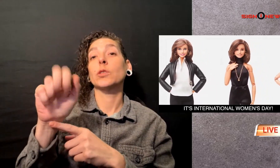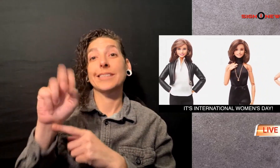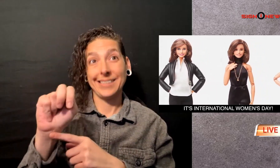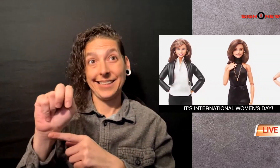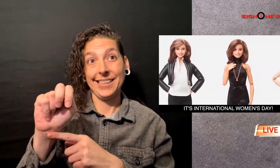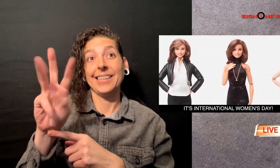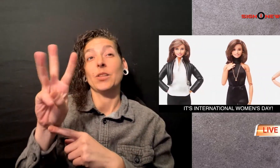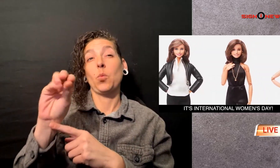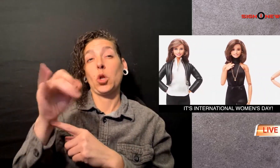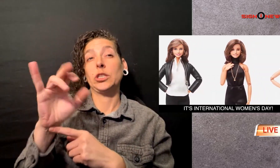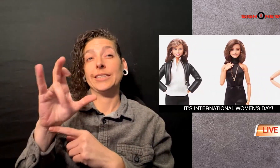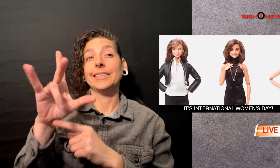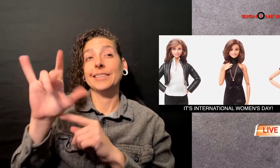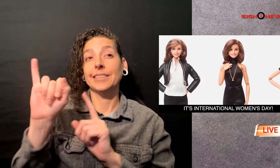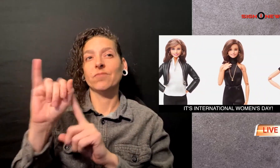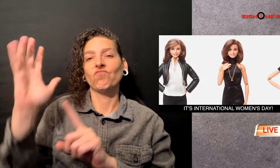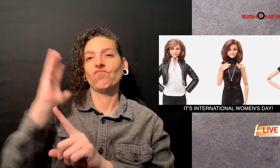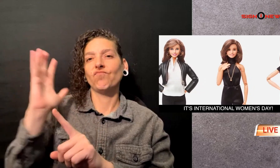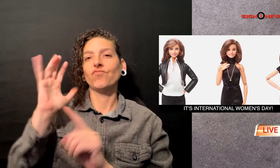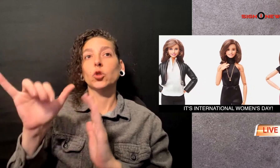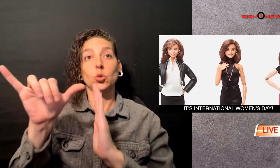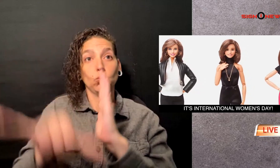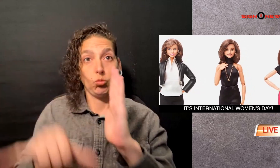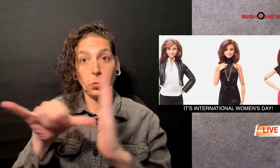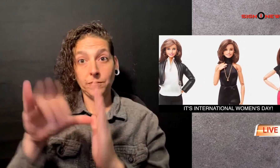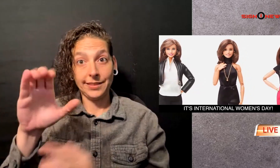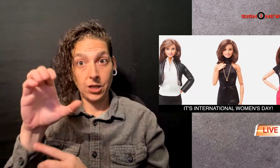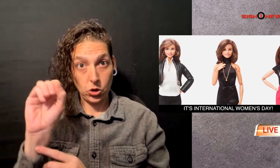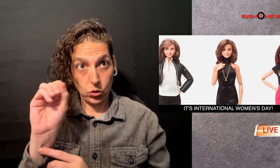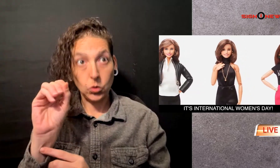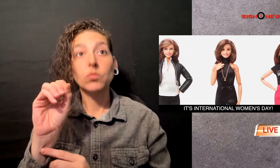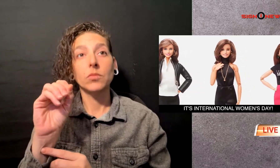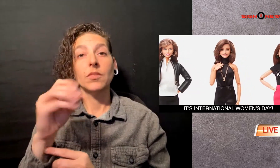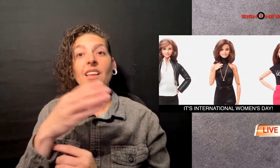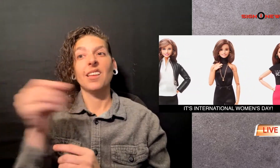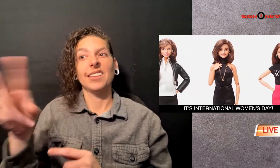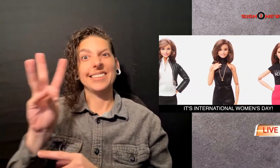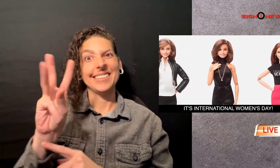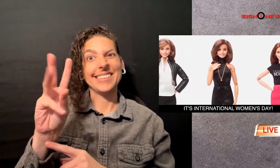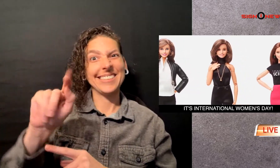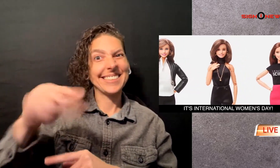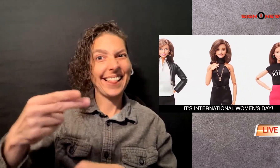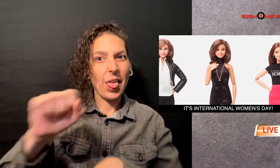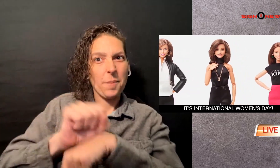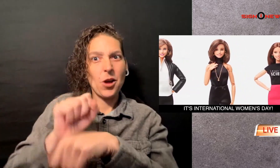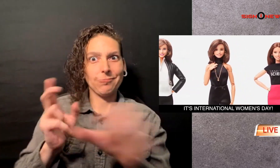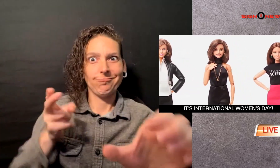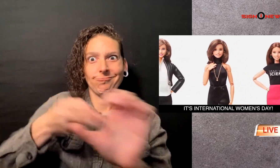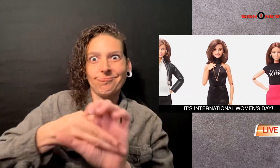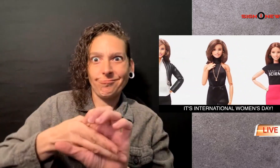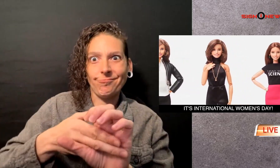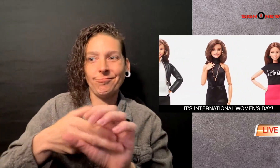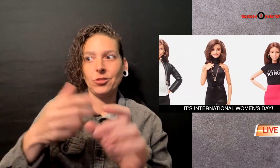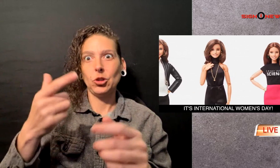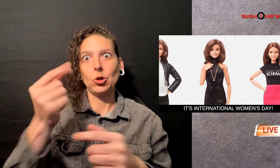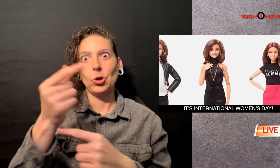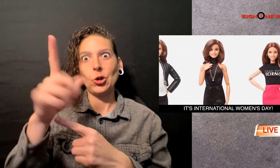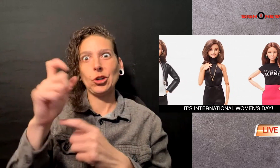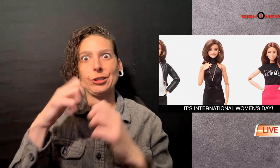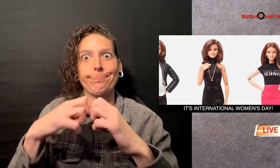Susan Wojcicki of former YouTube CEO was the 16th employee to join Google in its earliest days